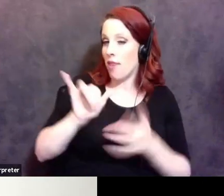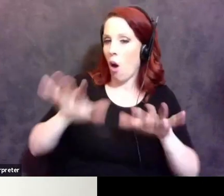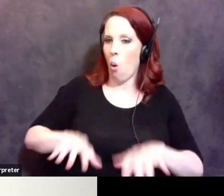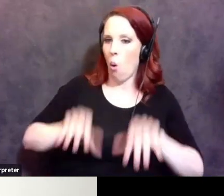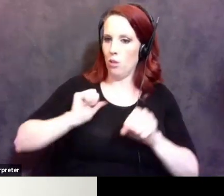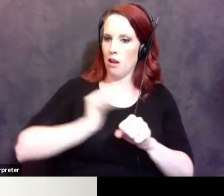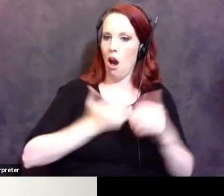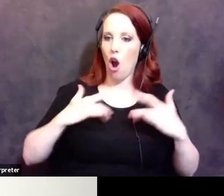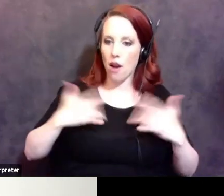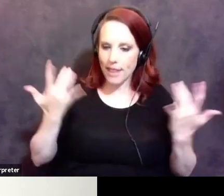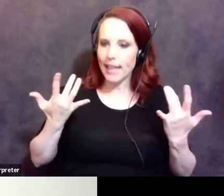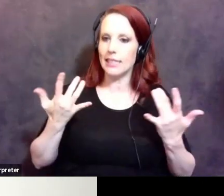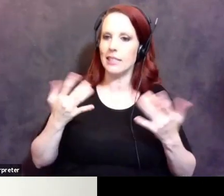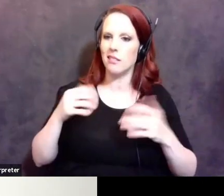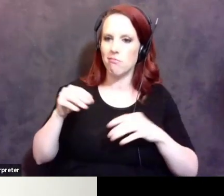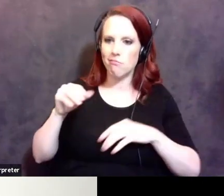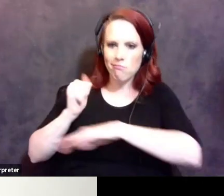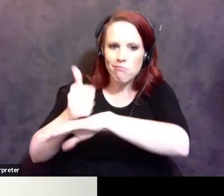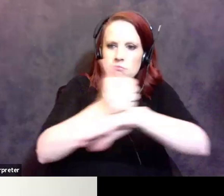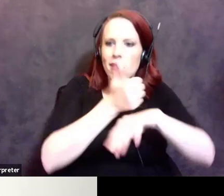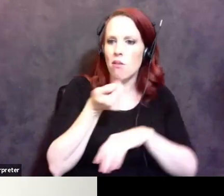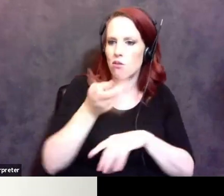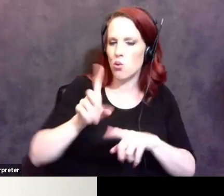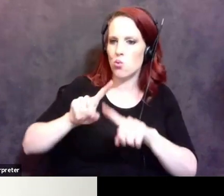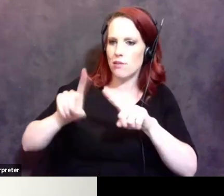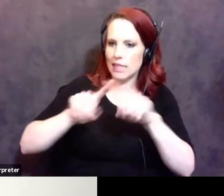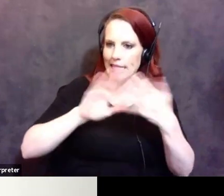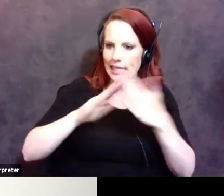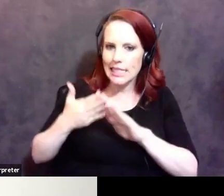like you, Melinda, through Tech Inclusion to make sure disability is represented on the